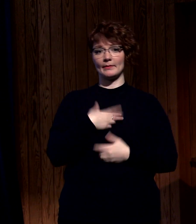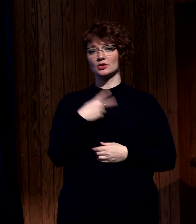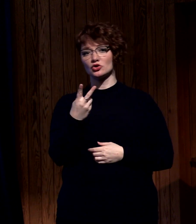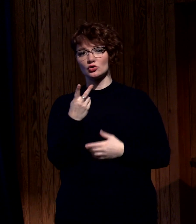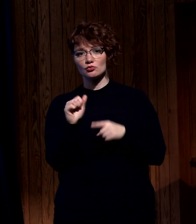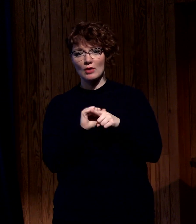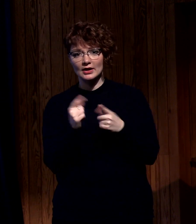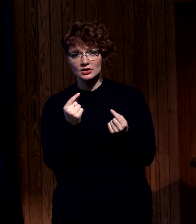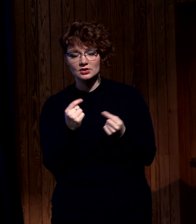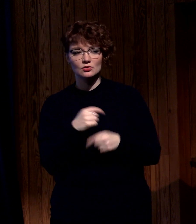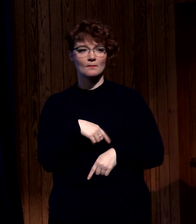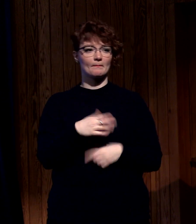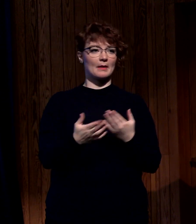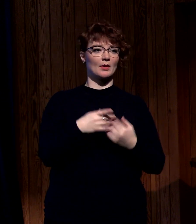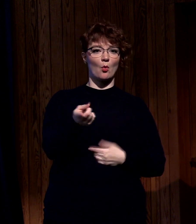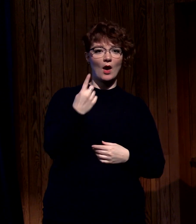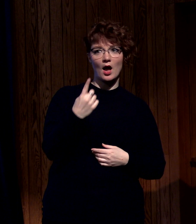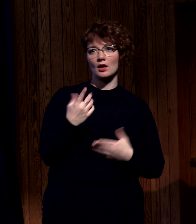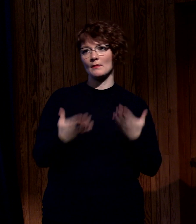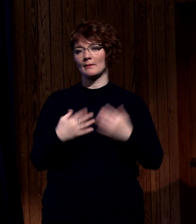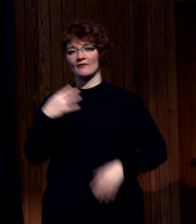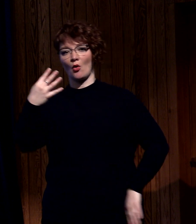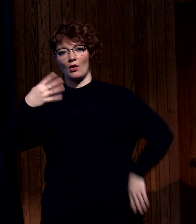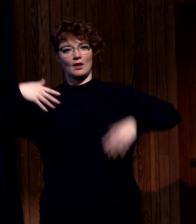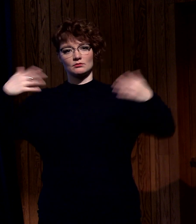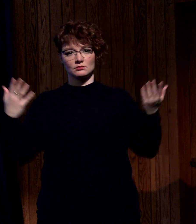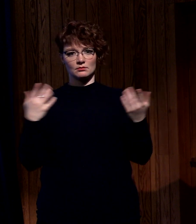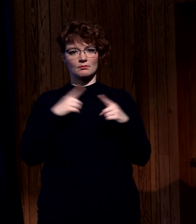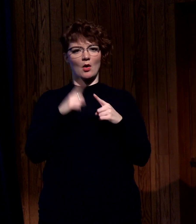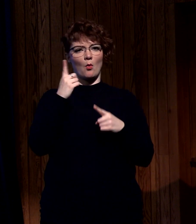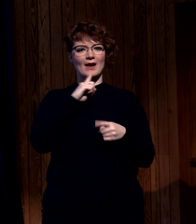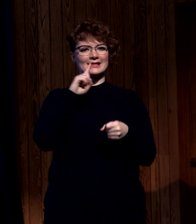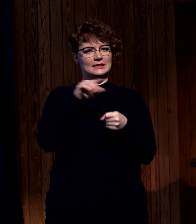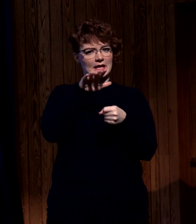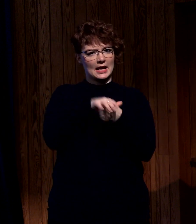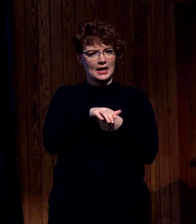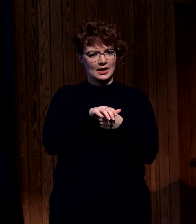just one, one dedicated practice, but I want you to